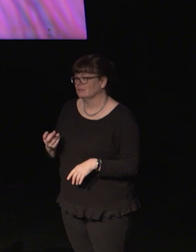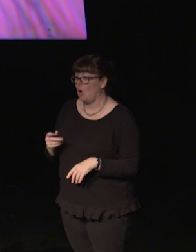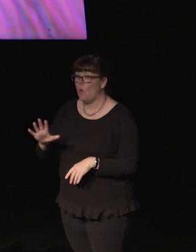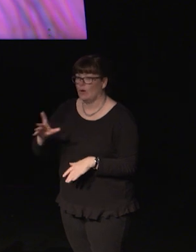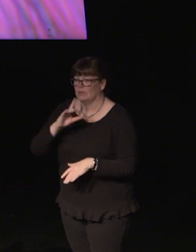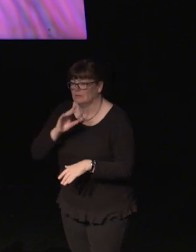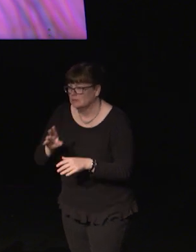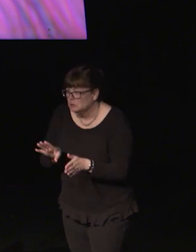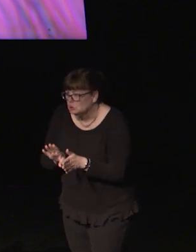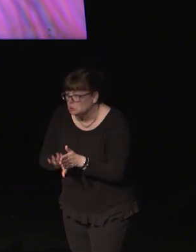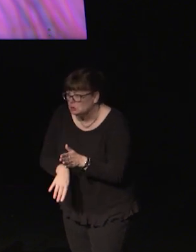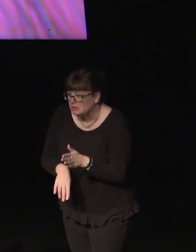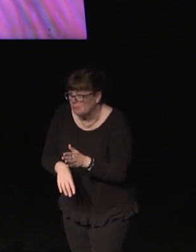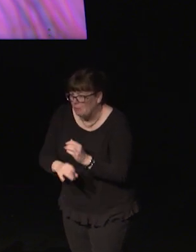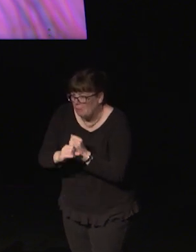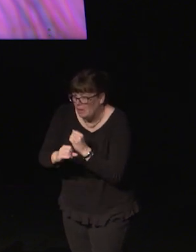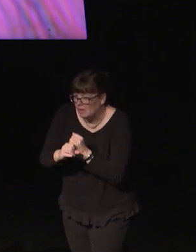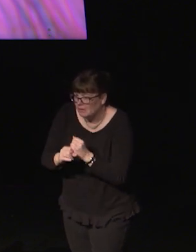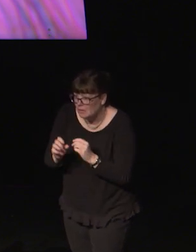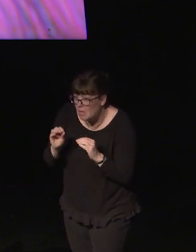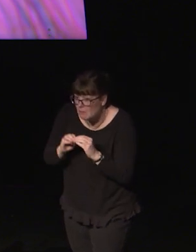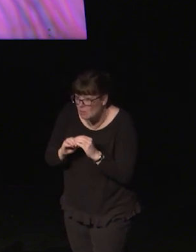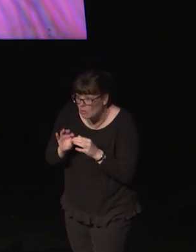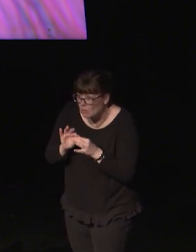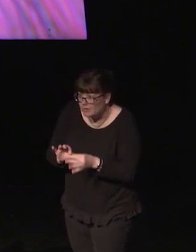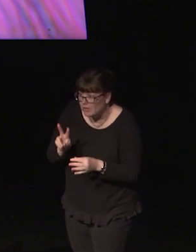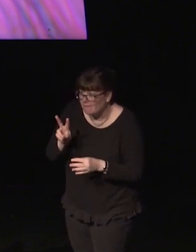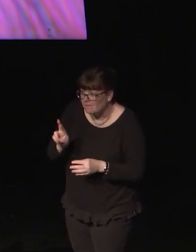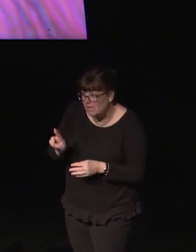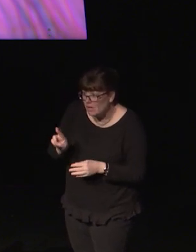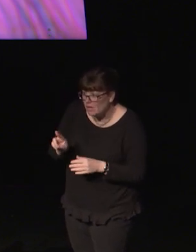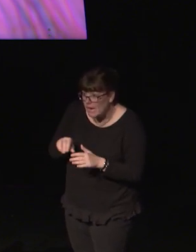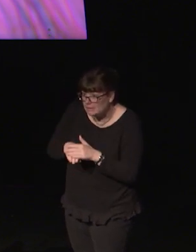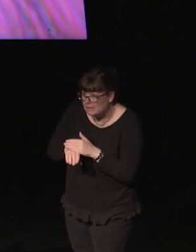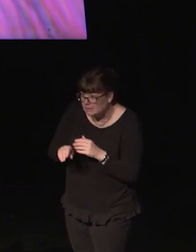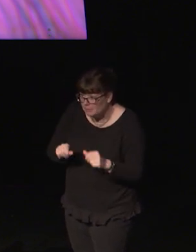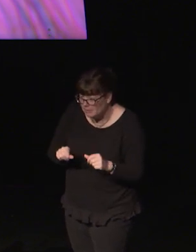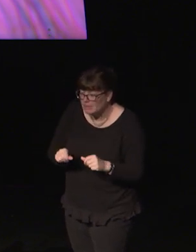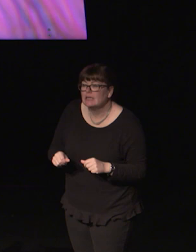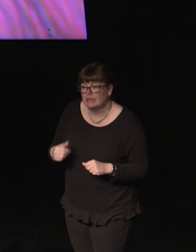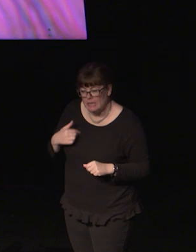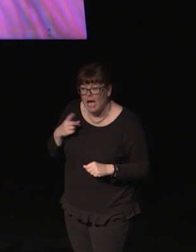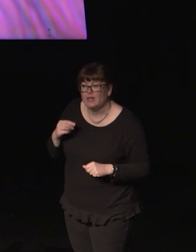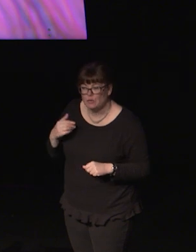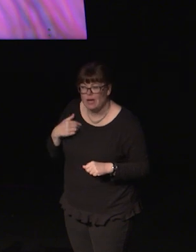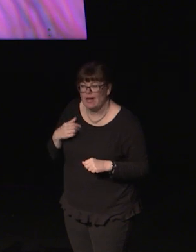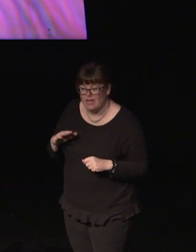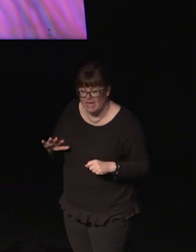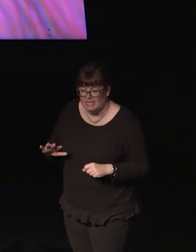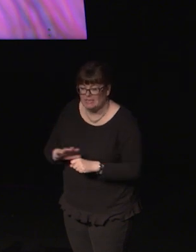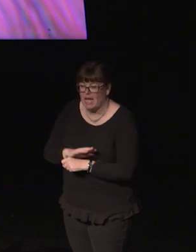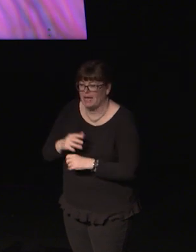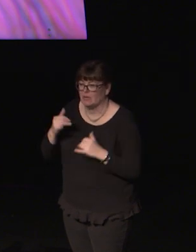If you want more on VR accessibility cheat plug I do have an entire playlist on my YouTube channel.